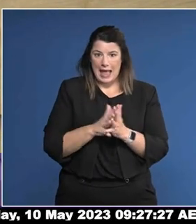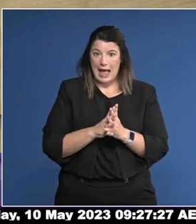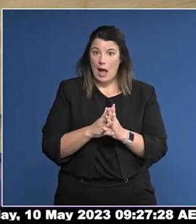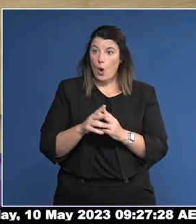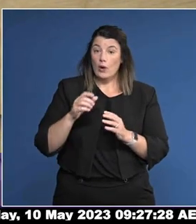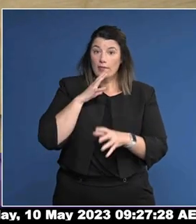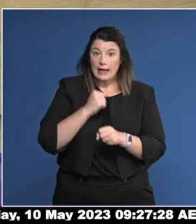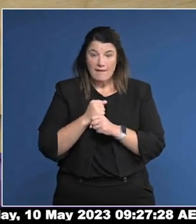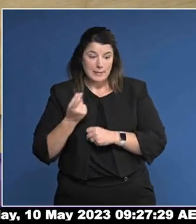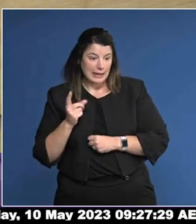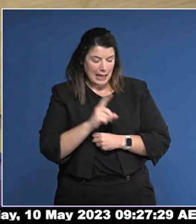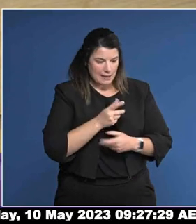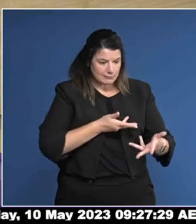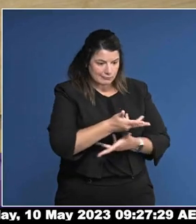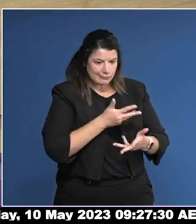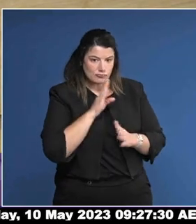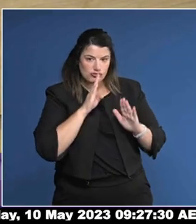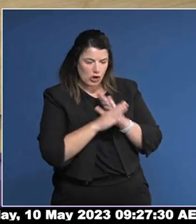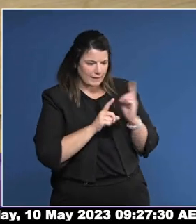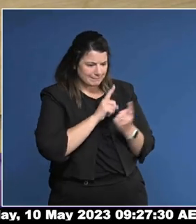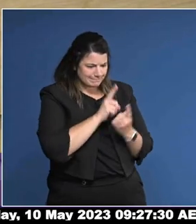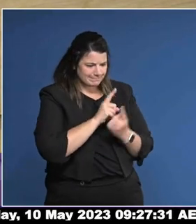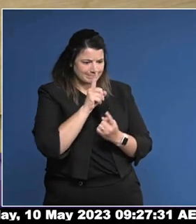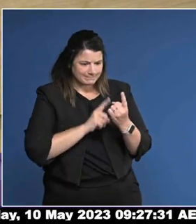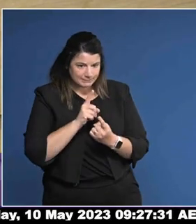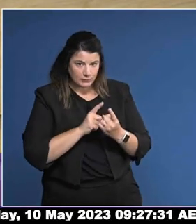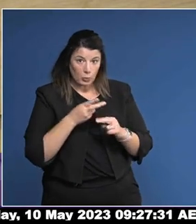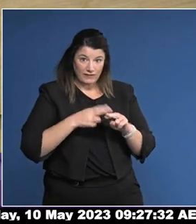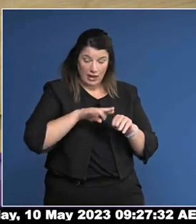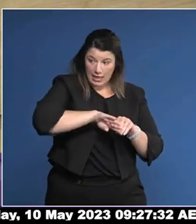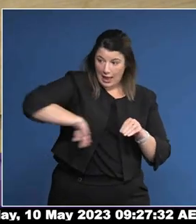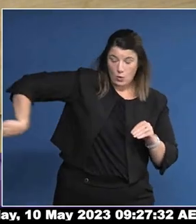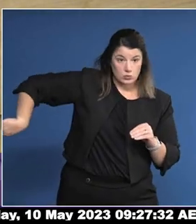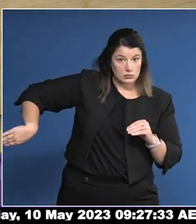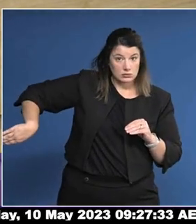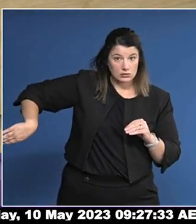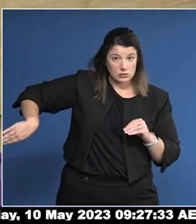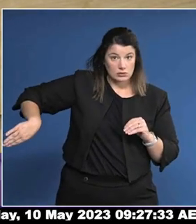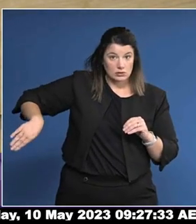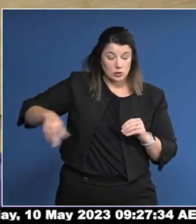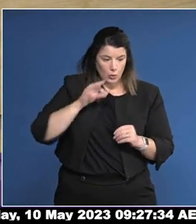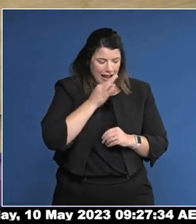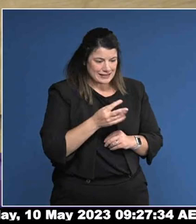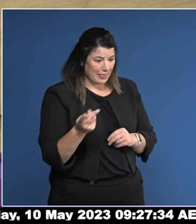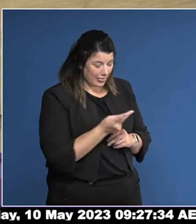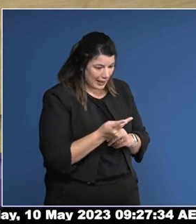Jonathon privately away from their father to ask them about what was happening in their